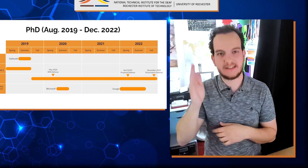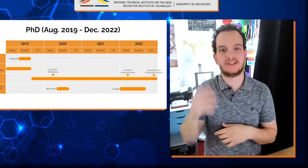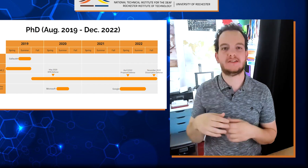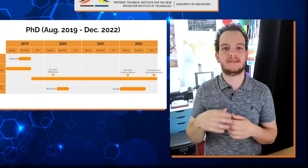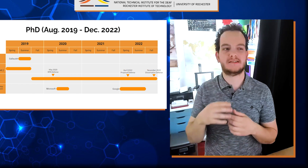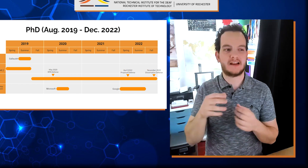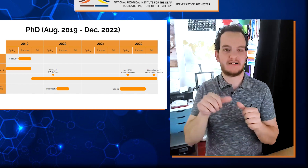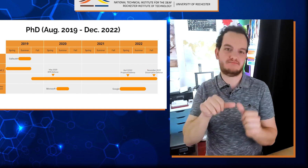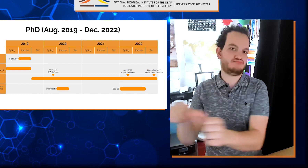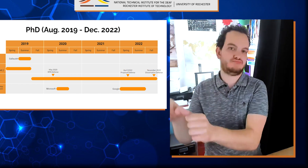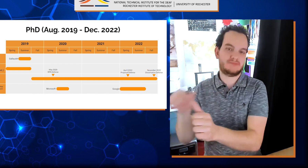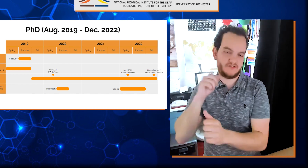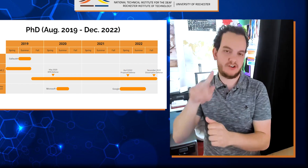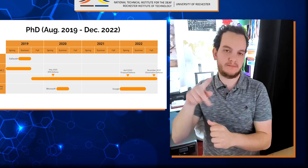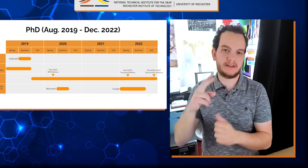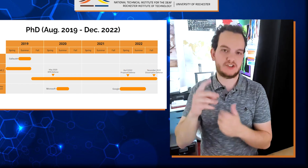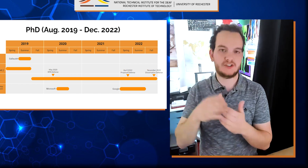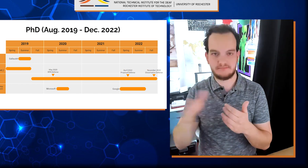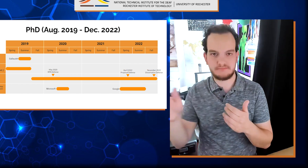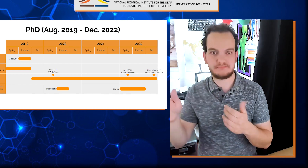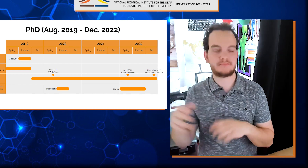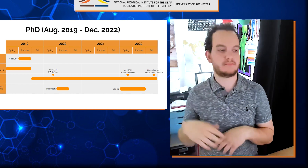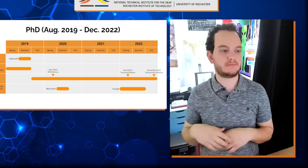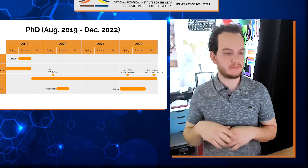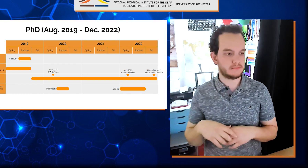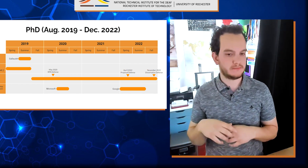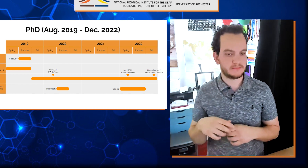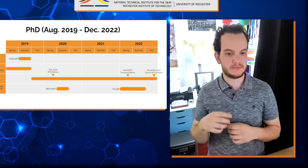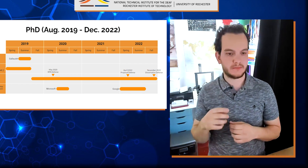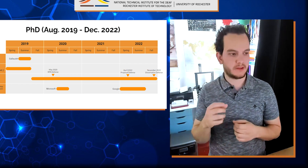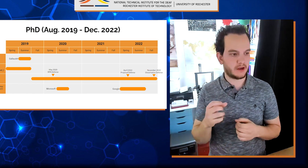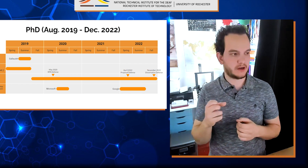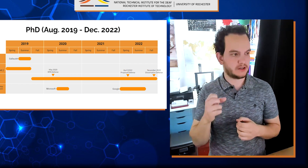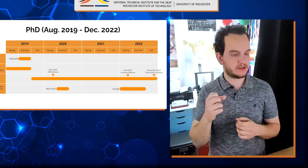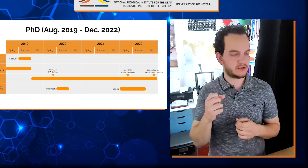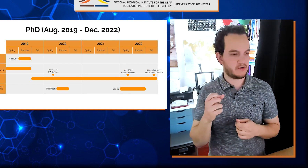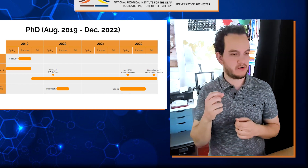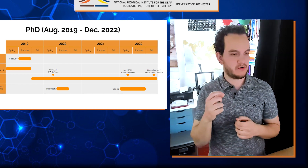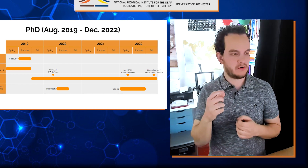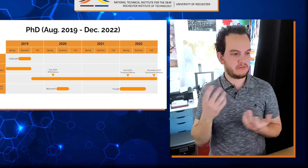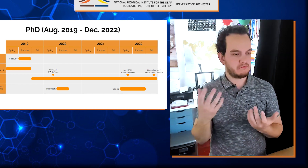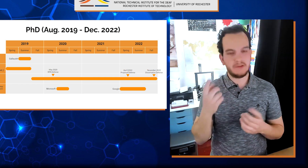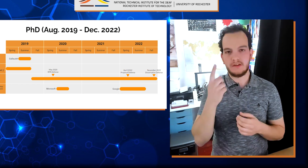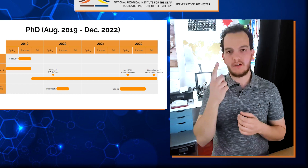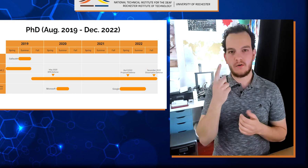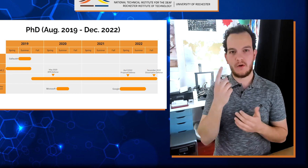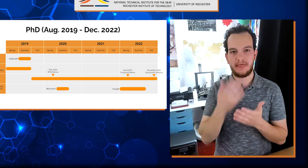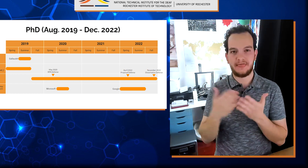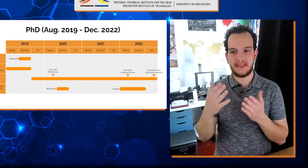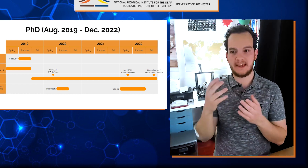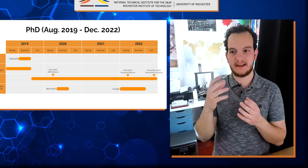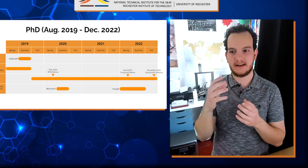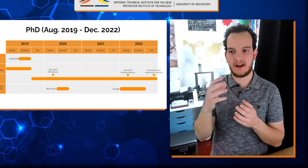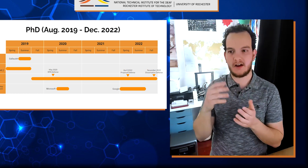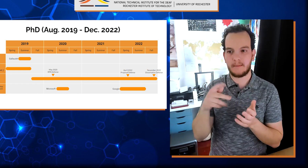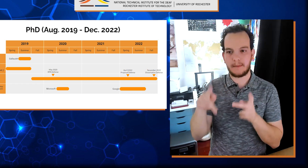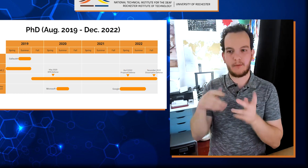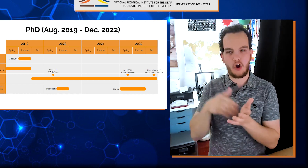about my own idea and my dissertation work for the second half of this presentation. And that's what I worked on for the rest of my Ph.D.